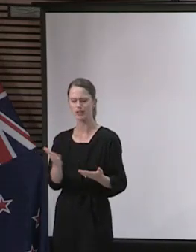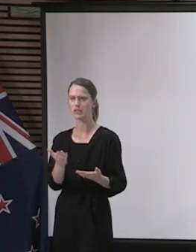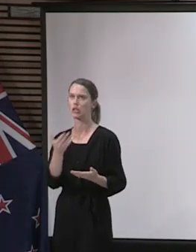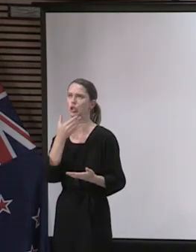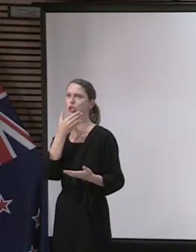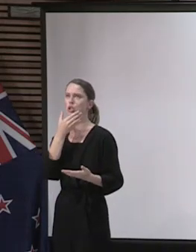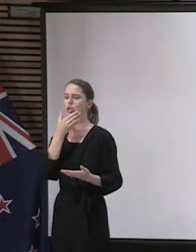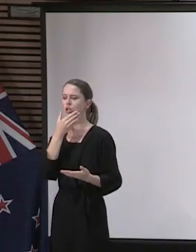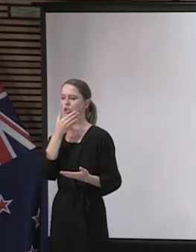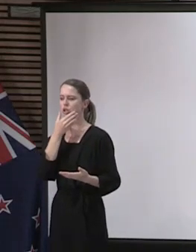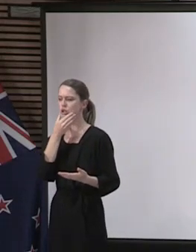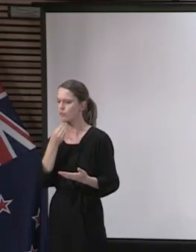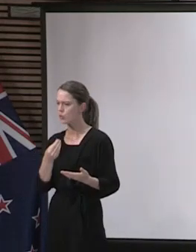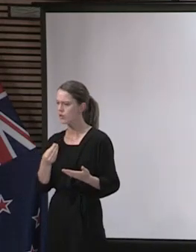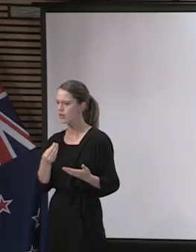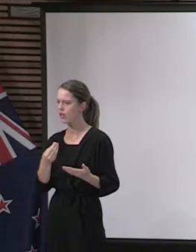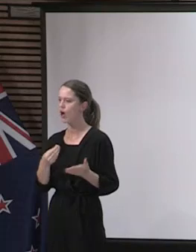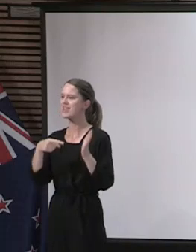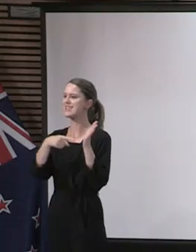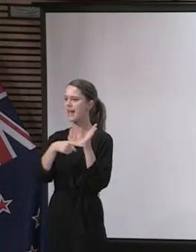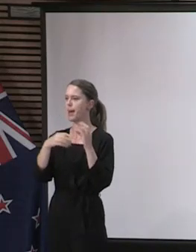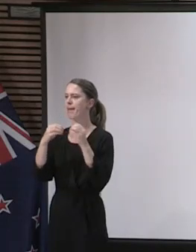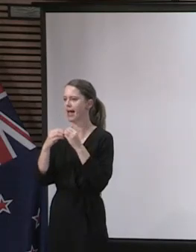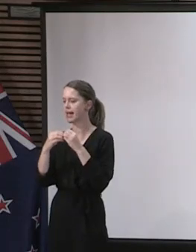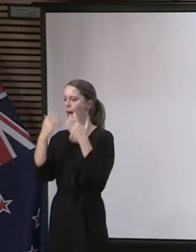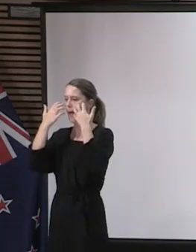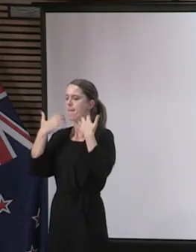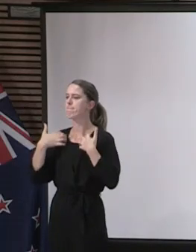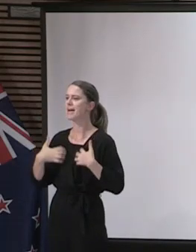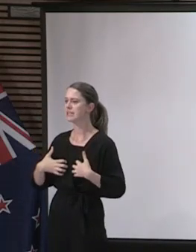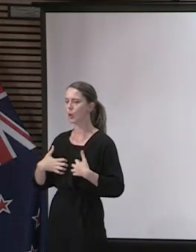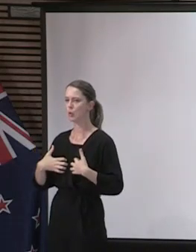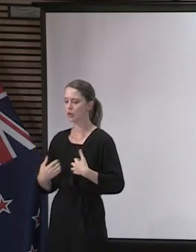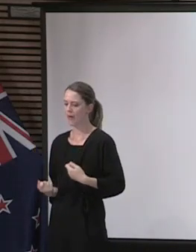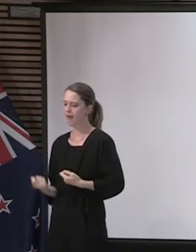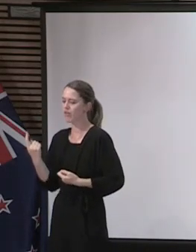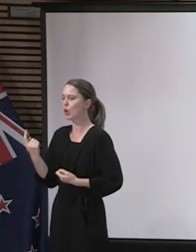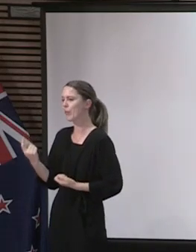that until really the beginning of the year, these